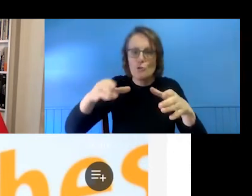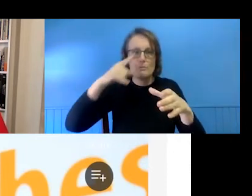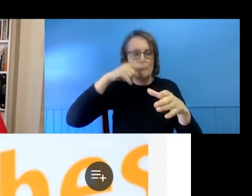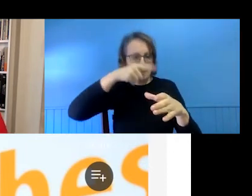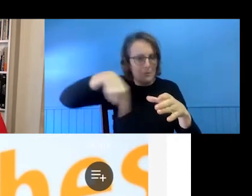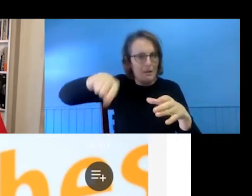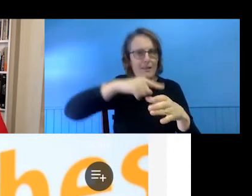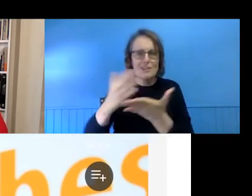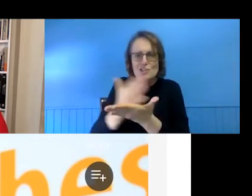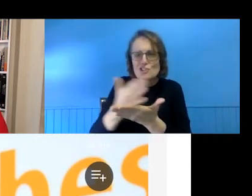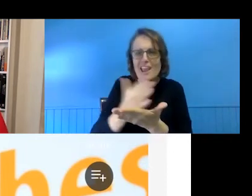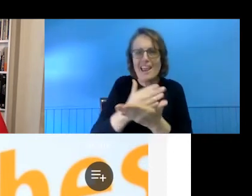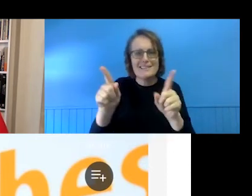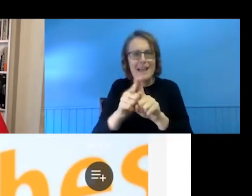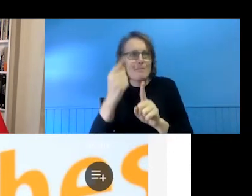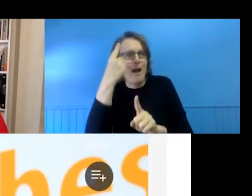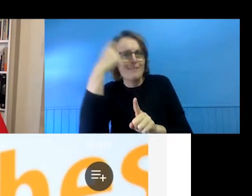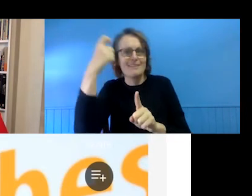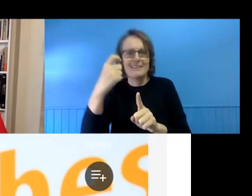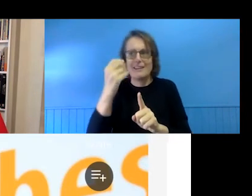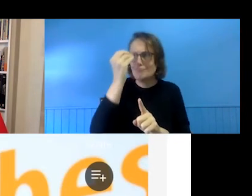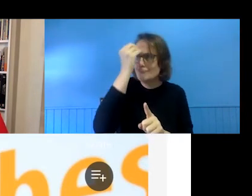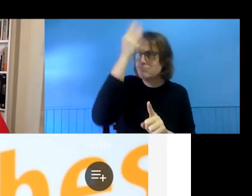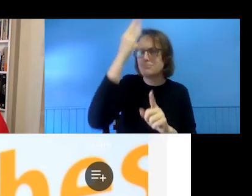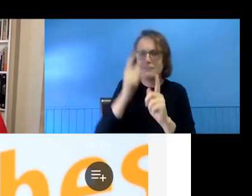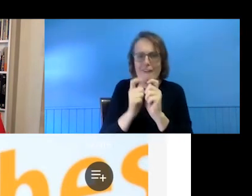the same passions or the same beliefs, or the same values or, in